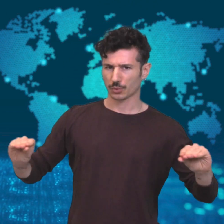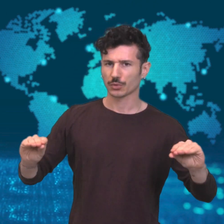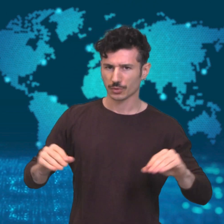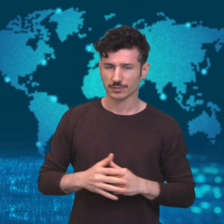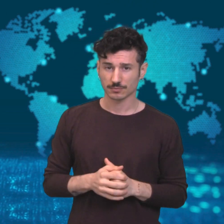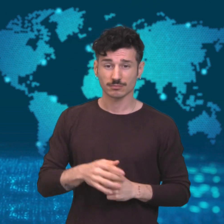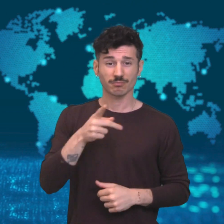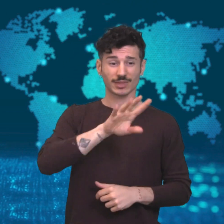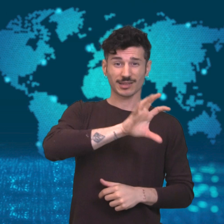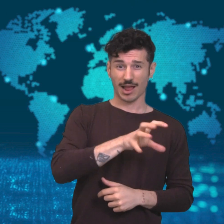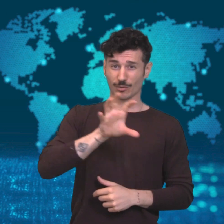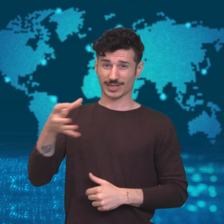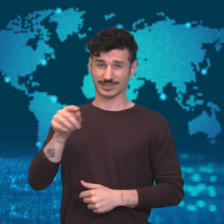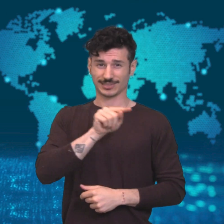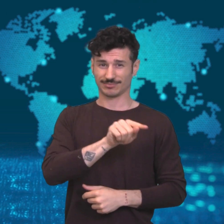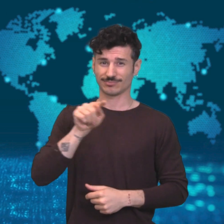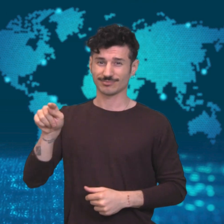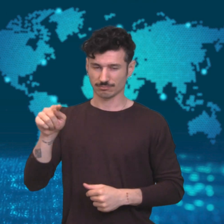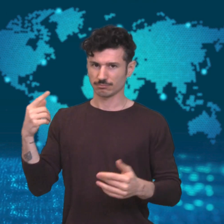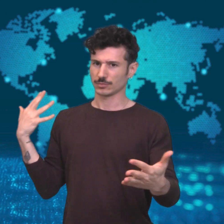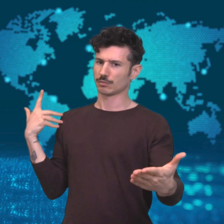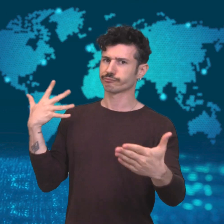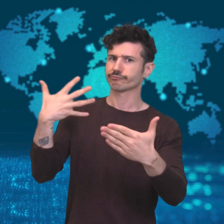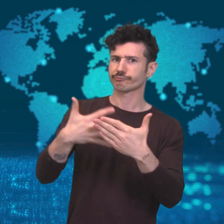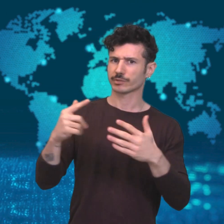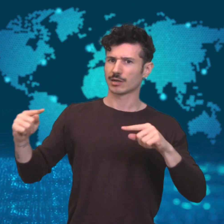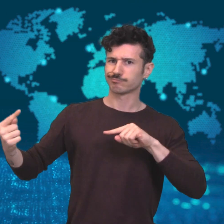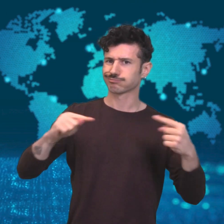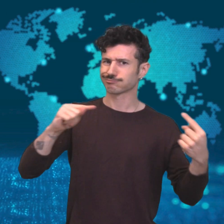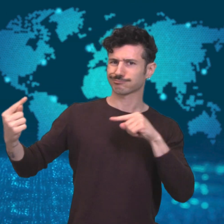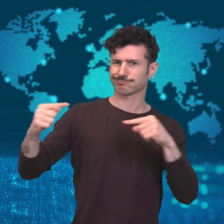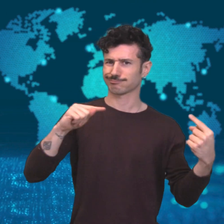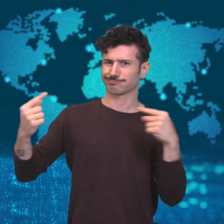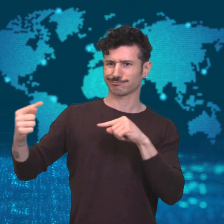later resolved after dialogue.